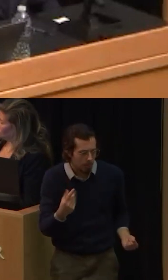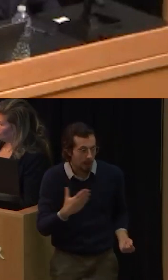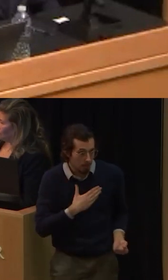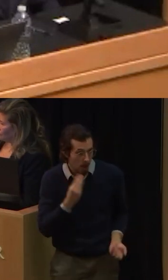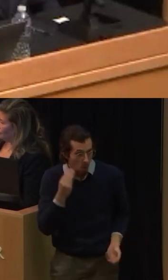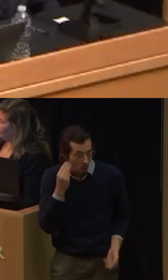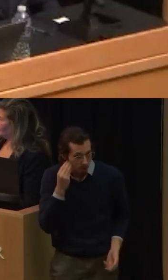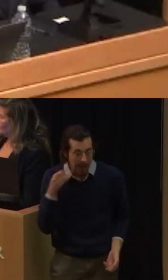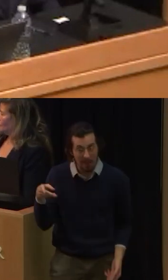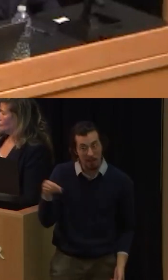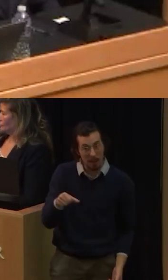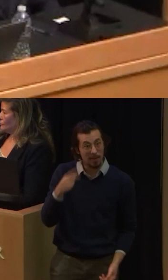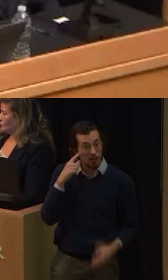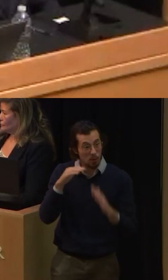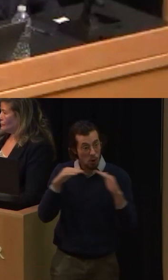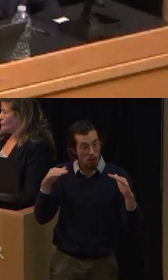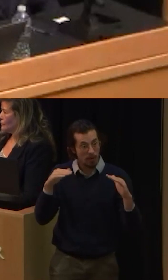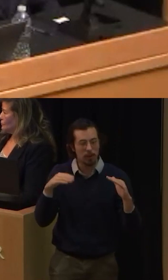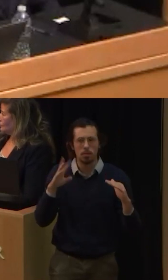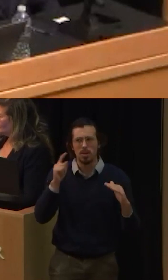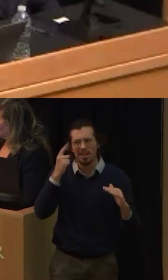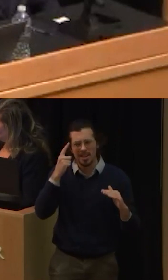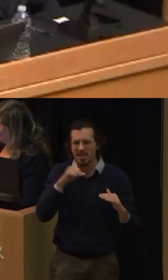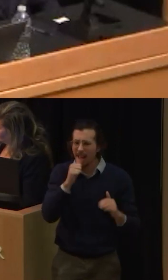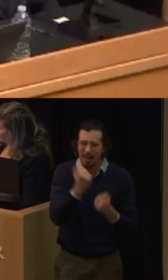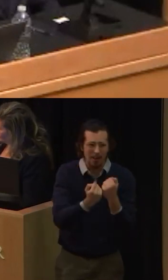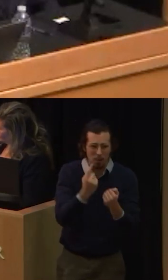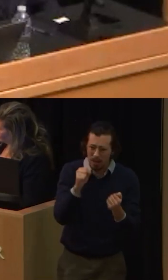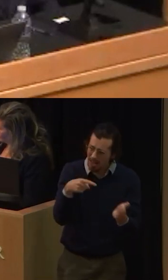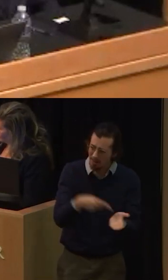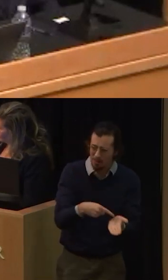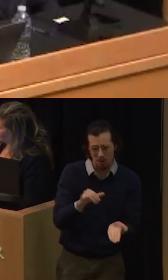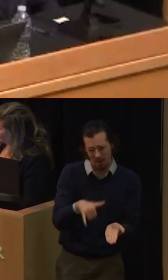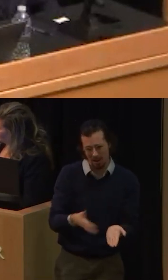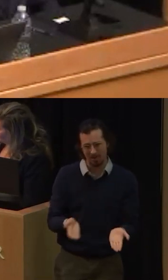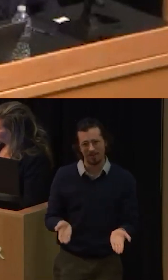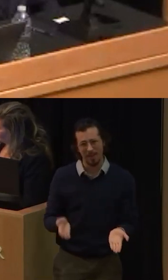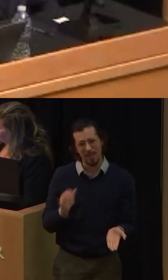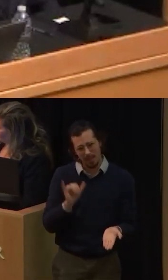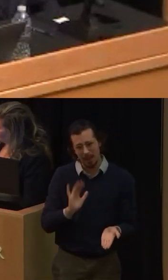and they spent the money, but everybody can't do that, and so that's our challenge.